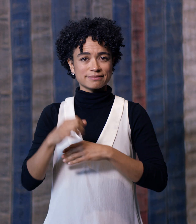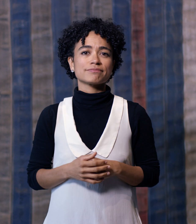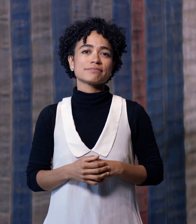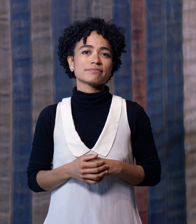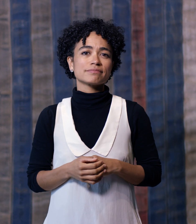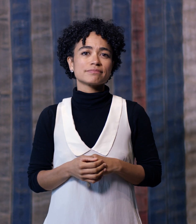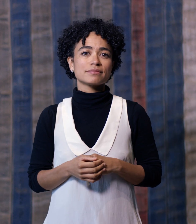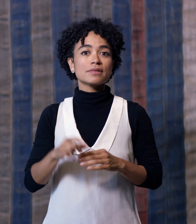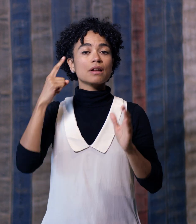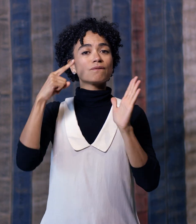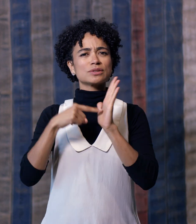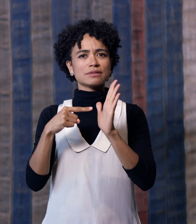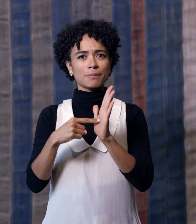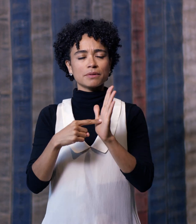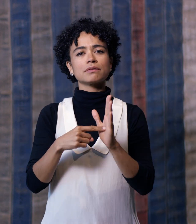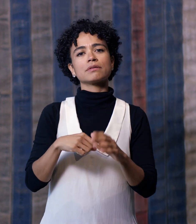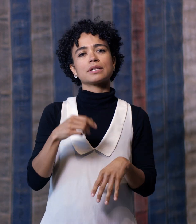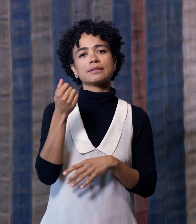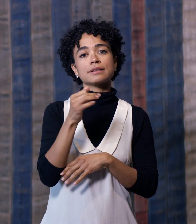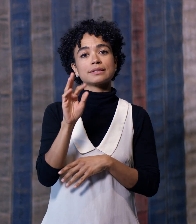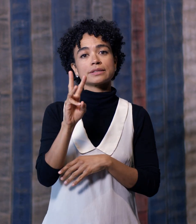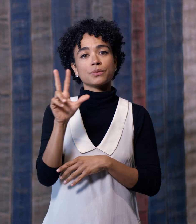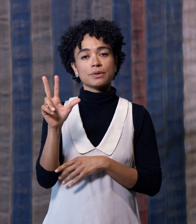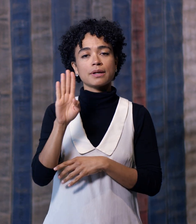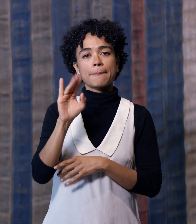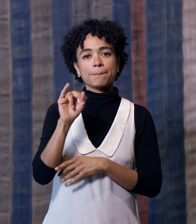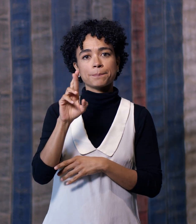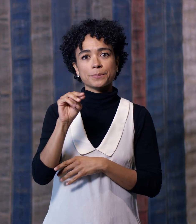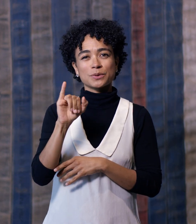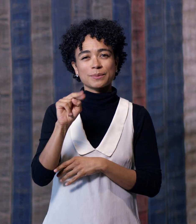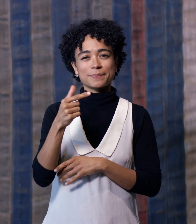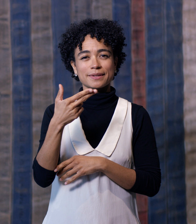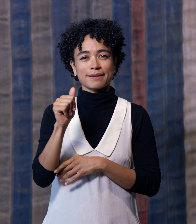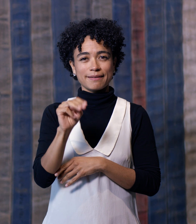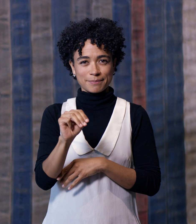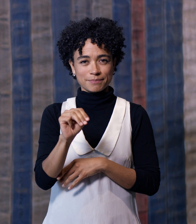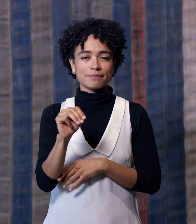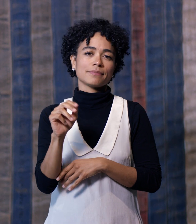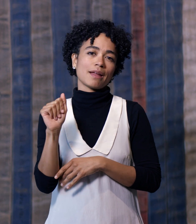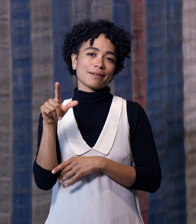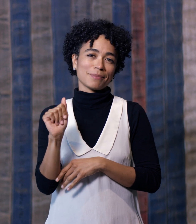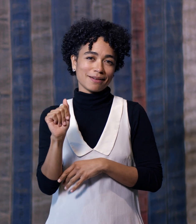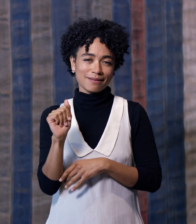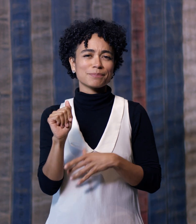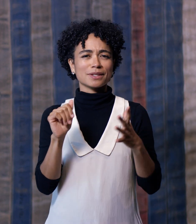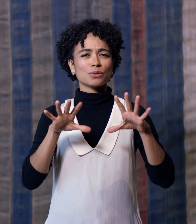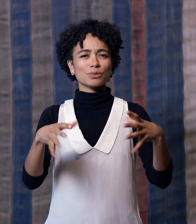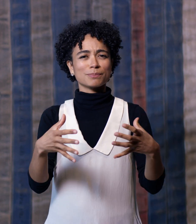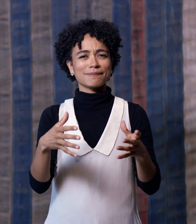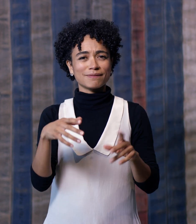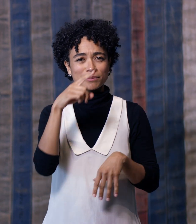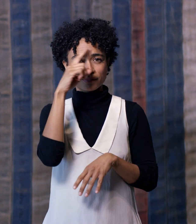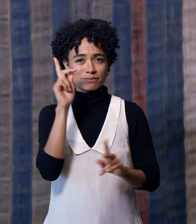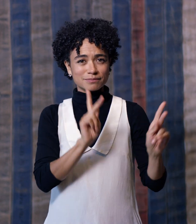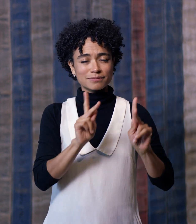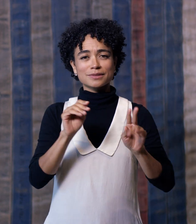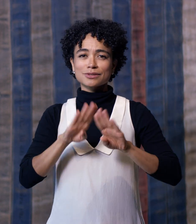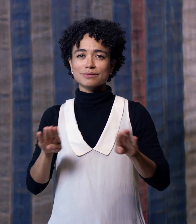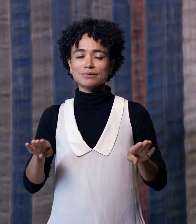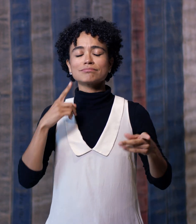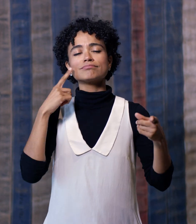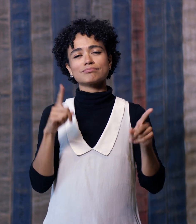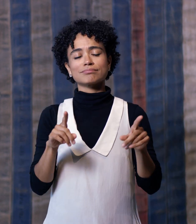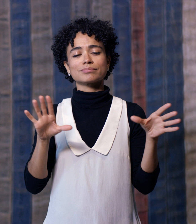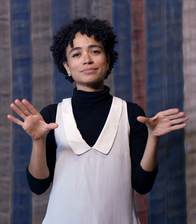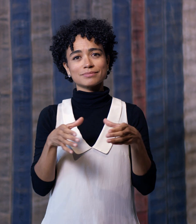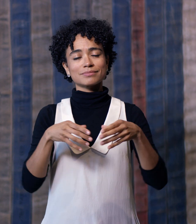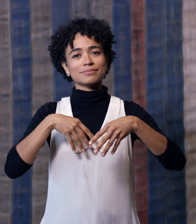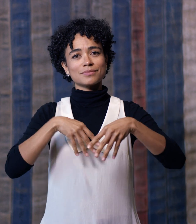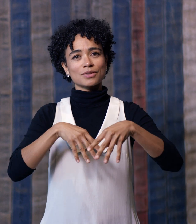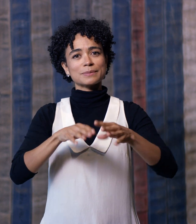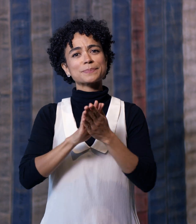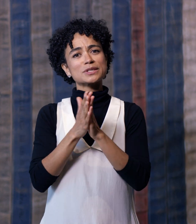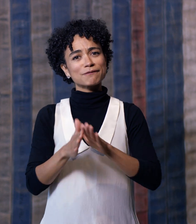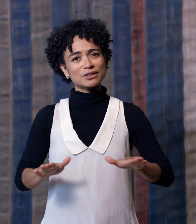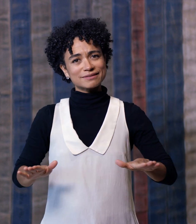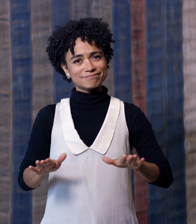For example, 1963 in Birmingham, Alabama, a group of Black people and children gathered for a peaceful march.